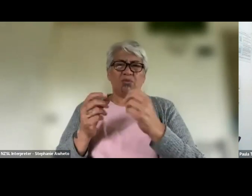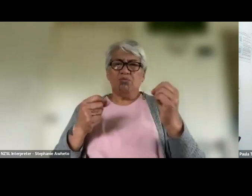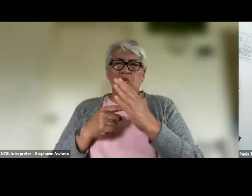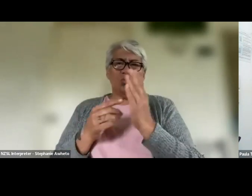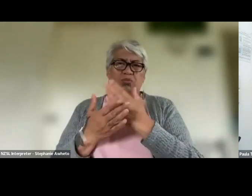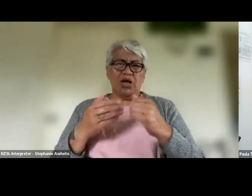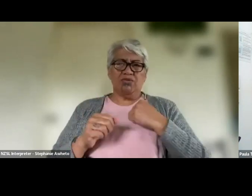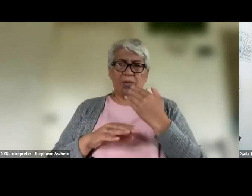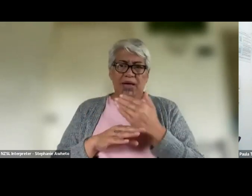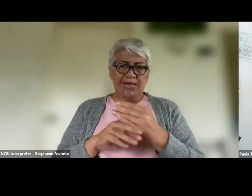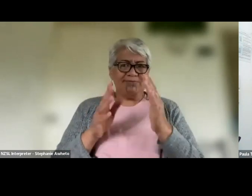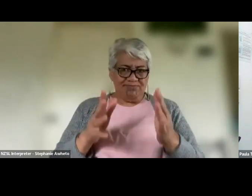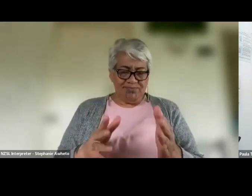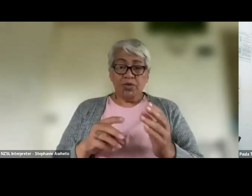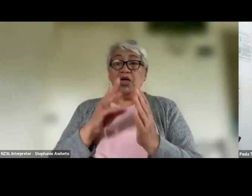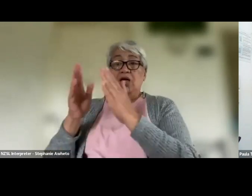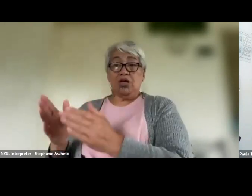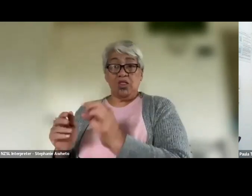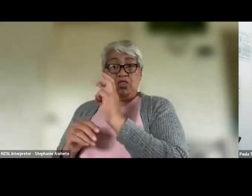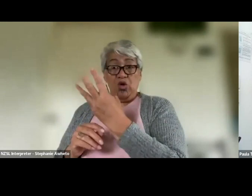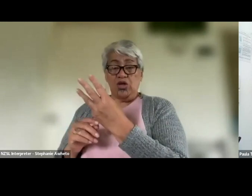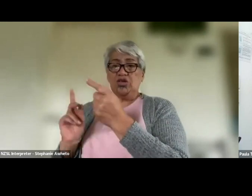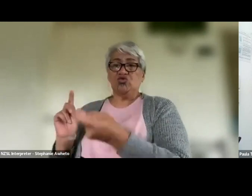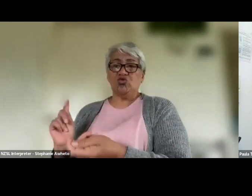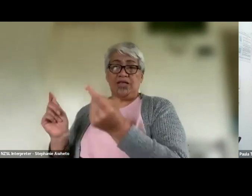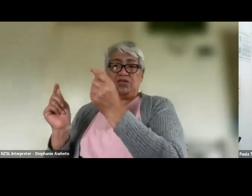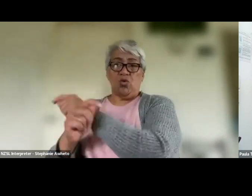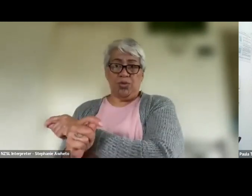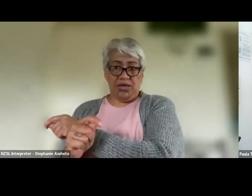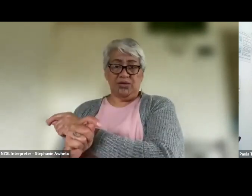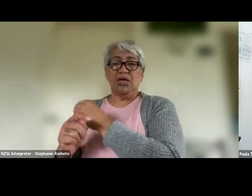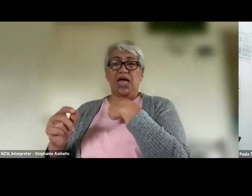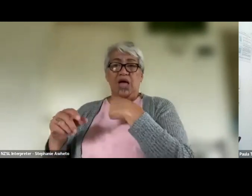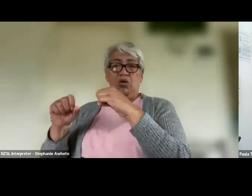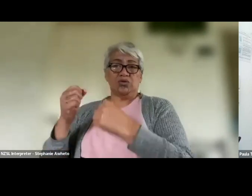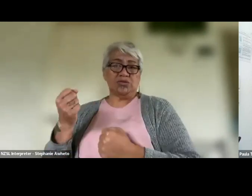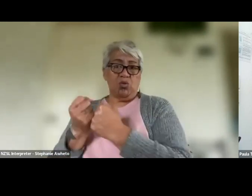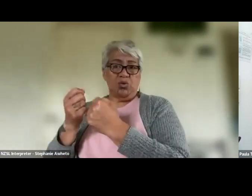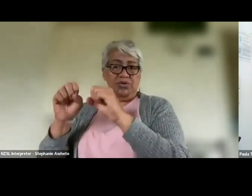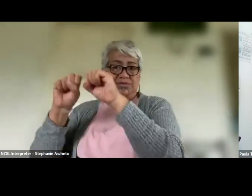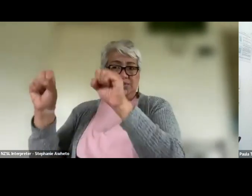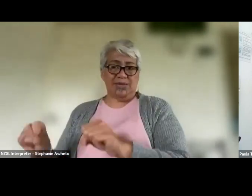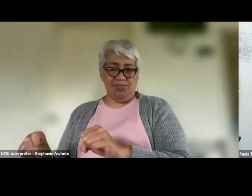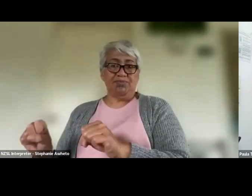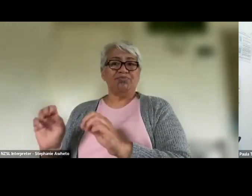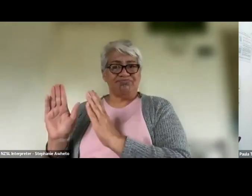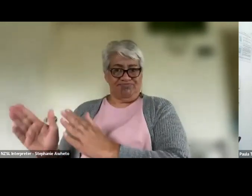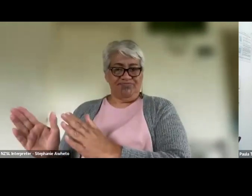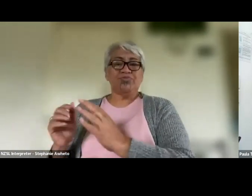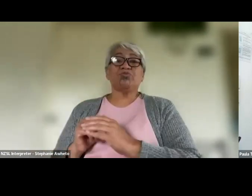Thirdly, we’re leading transformation of the support system and over time influencing